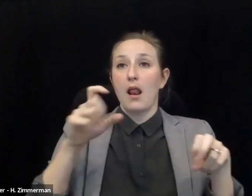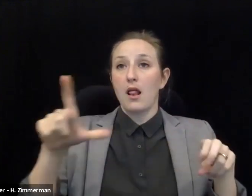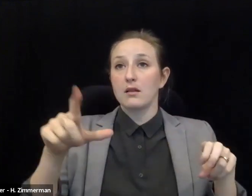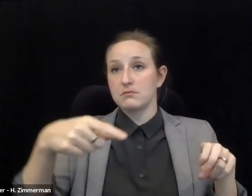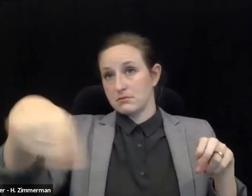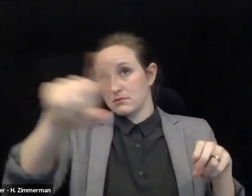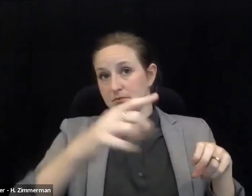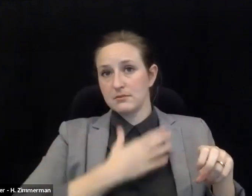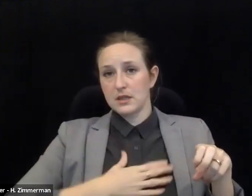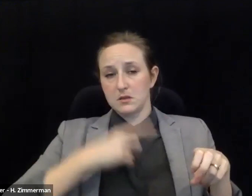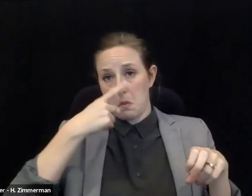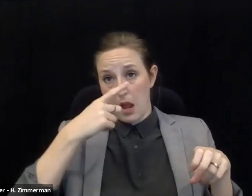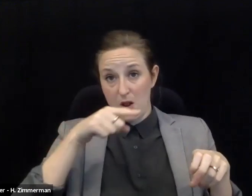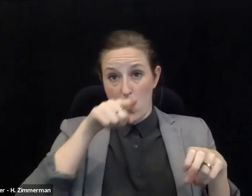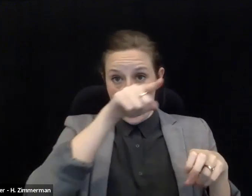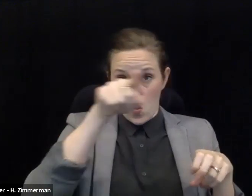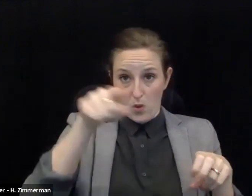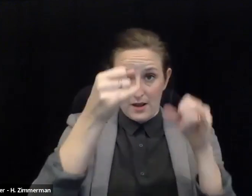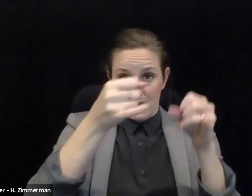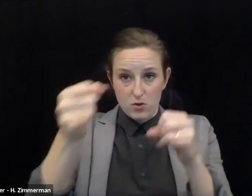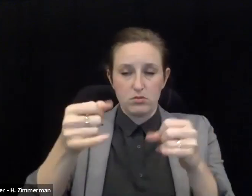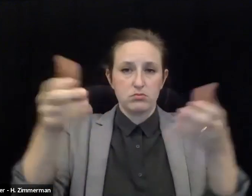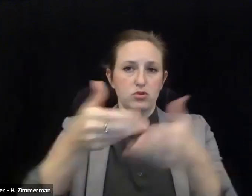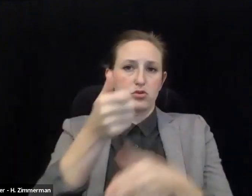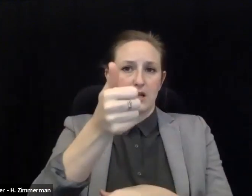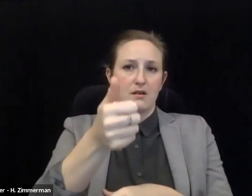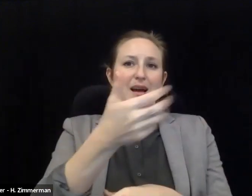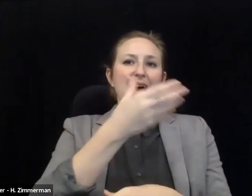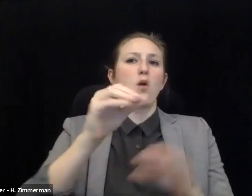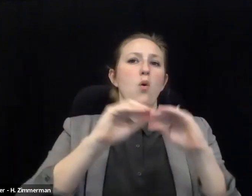Briefly introduce yourself and your organization's virtual exchange programs,